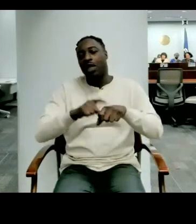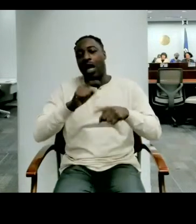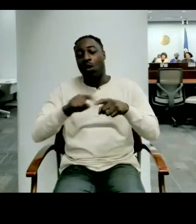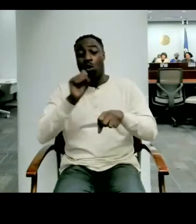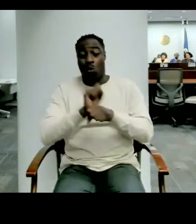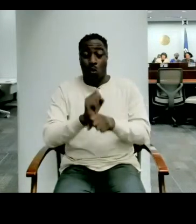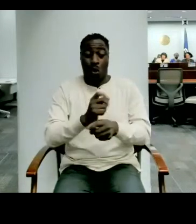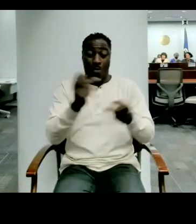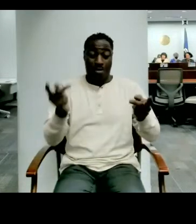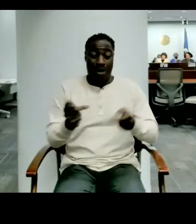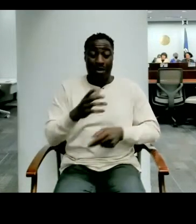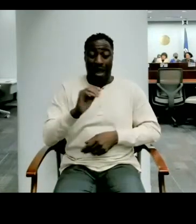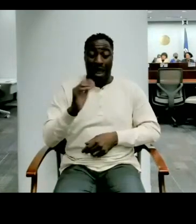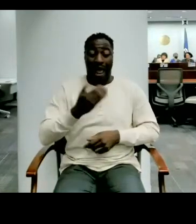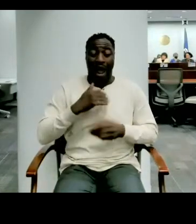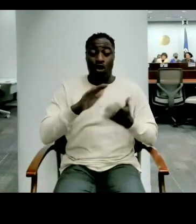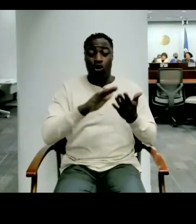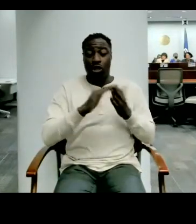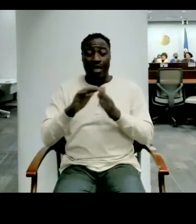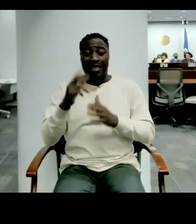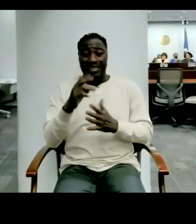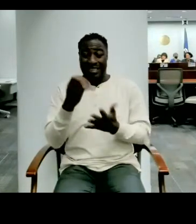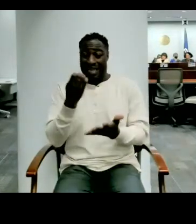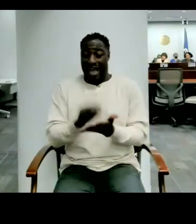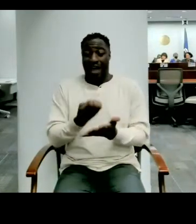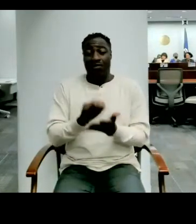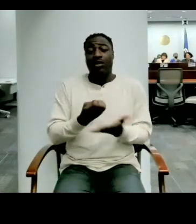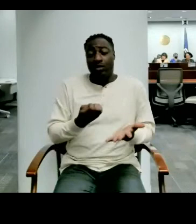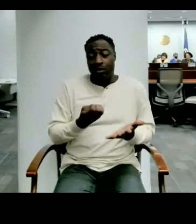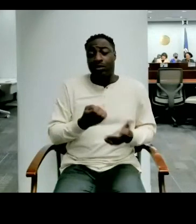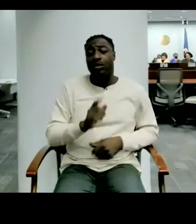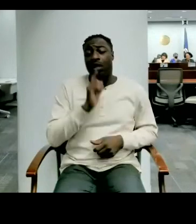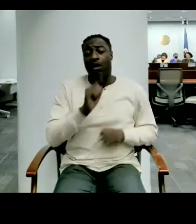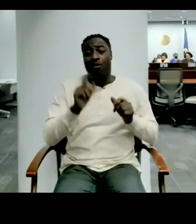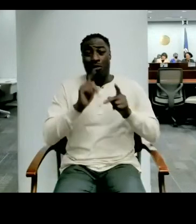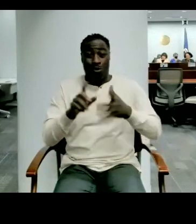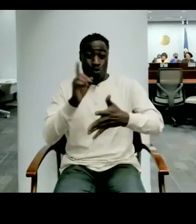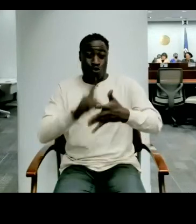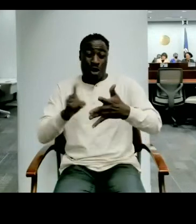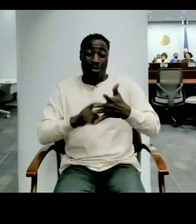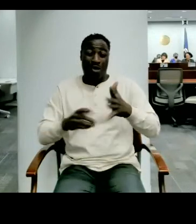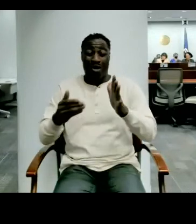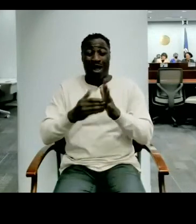and our society see evidence of pervasive ageism, racism, sexism and Xenophobia.